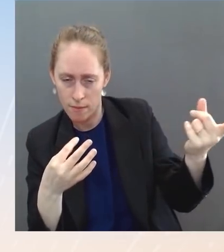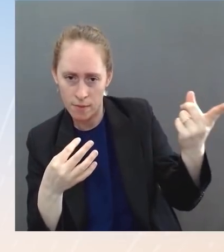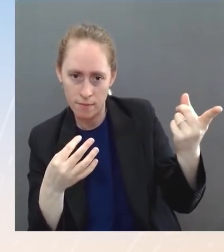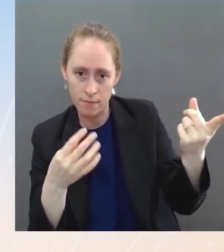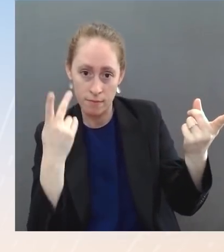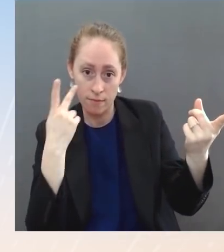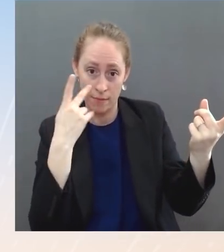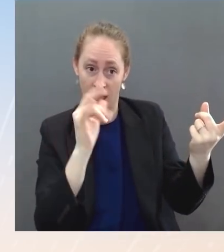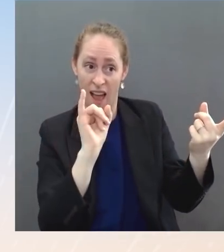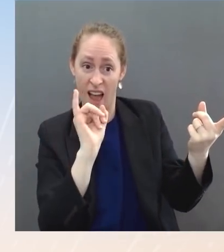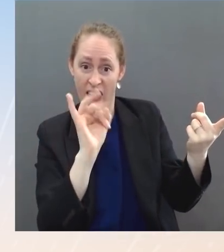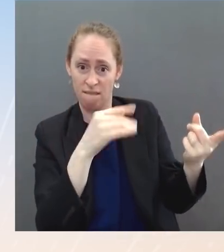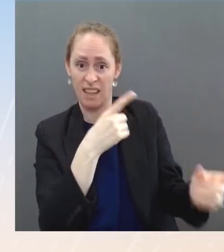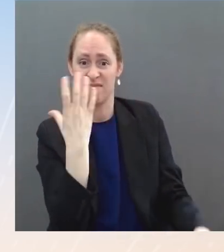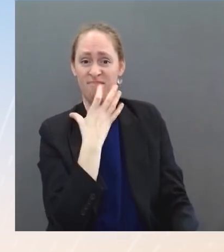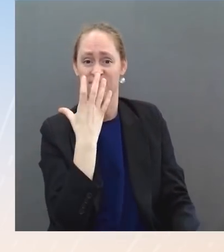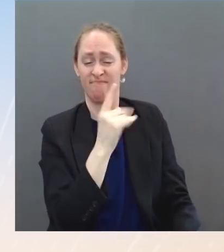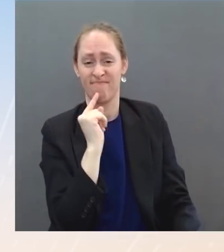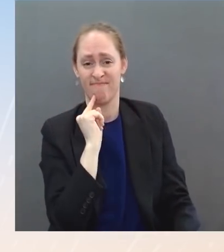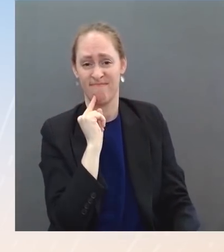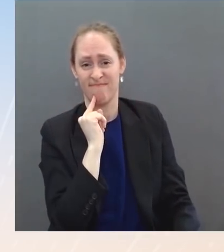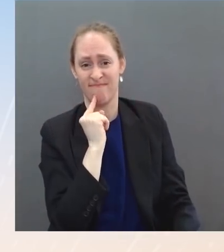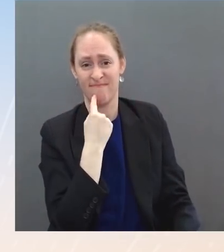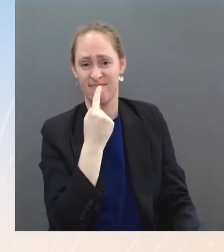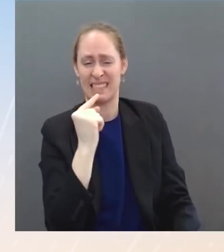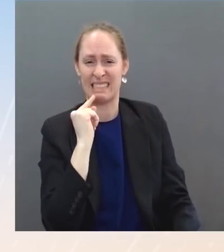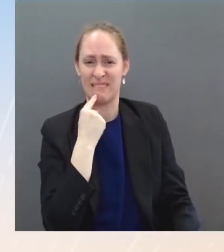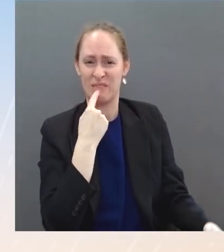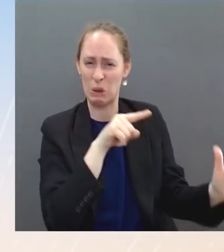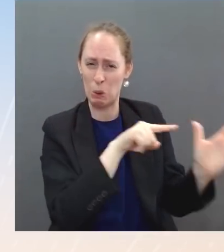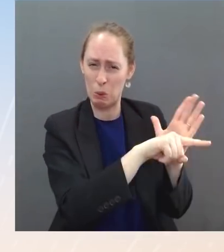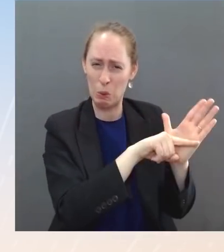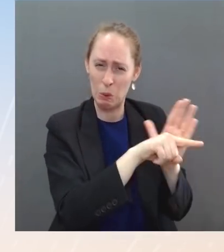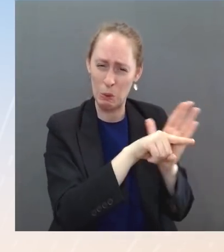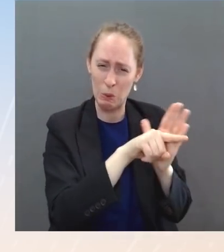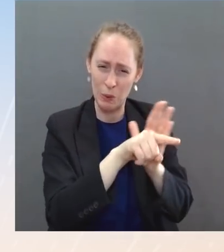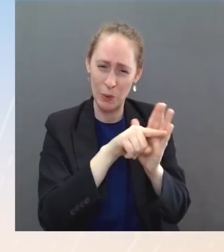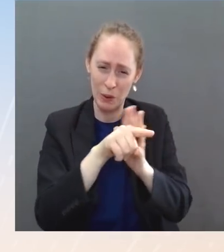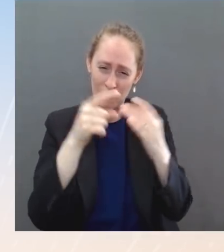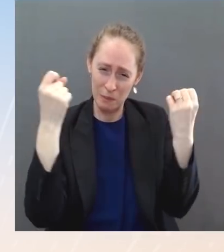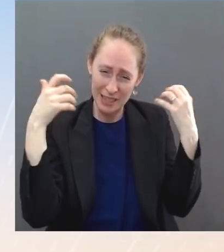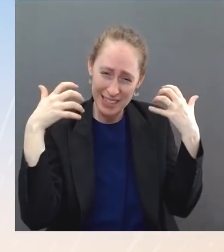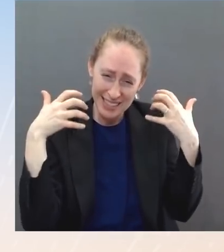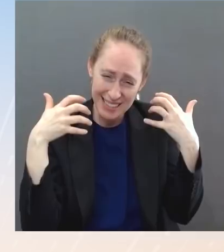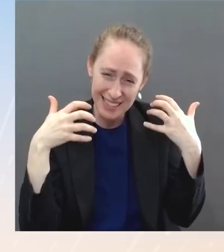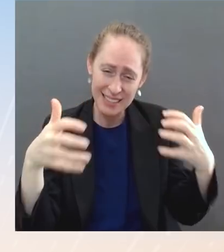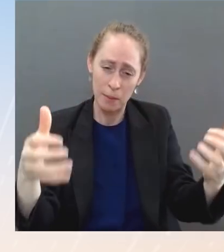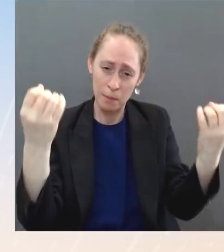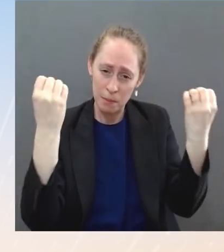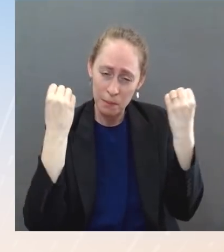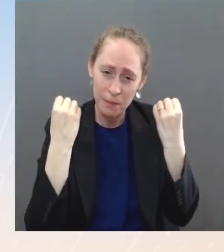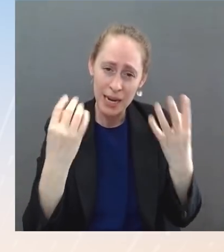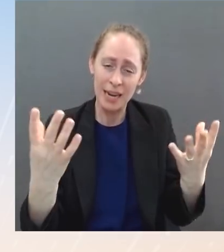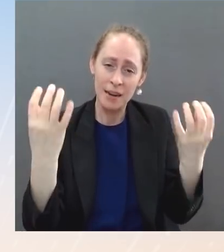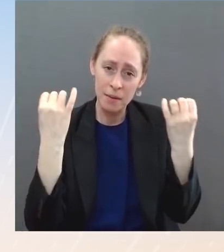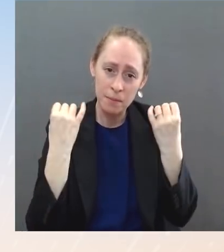a level of killing, a level of intentional activity that rises to meet our definition of genocide,